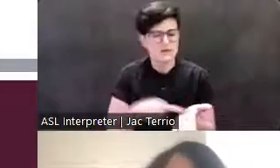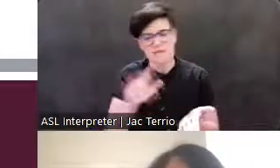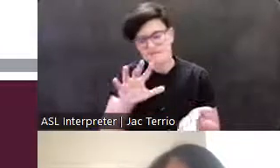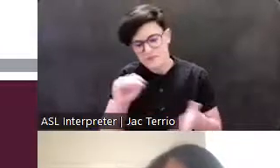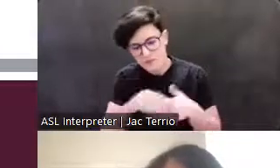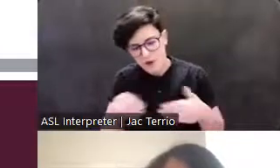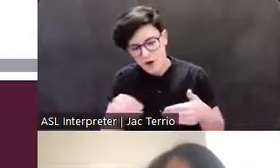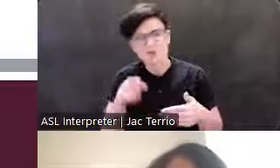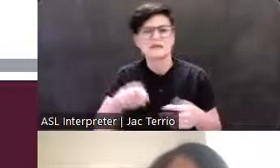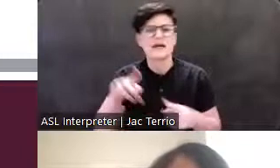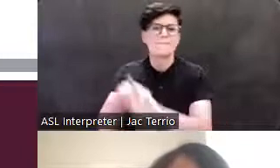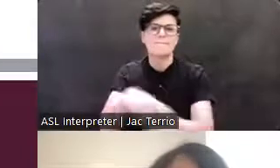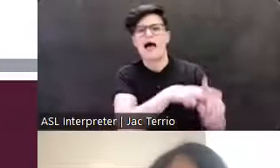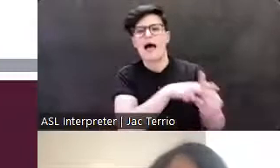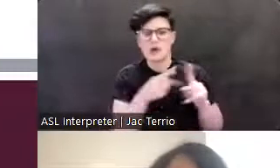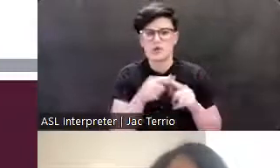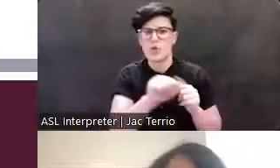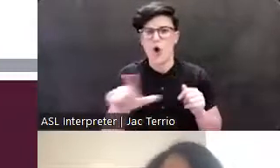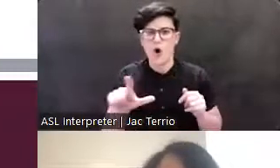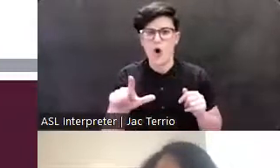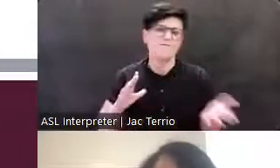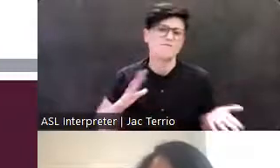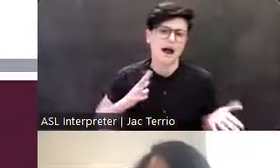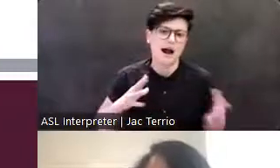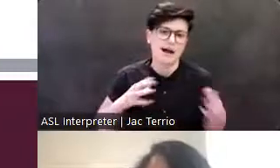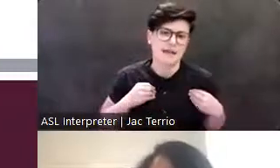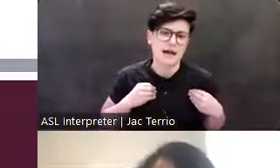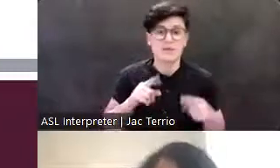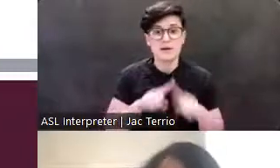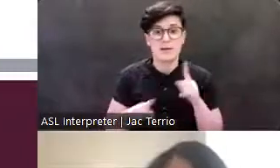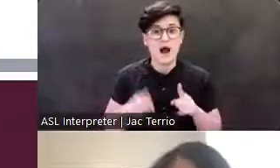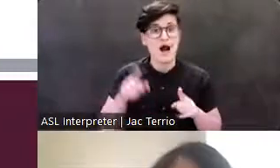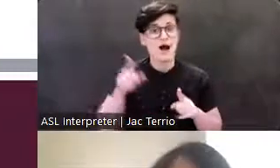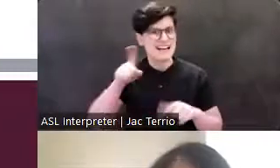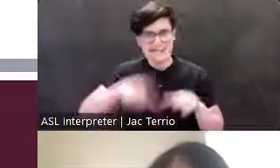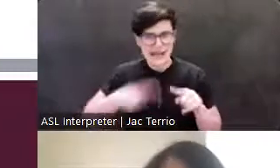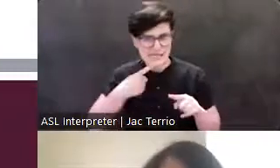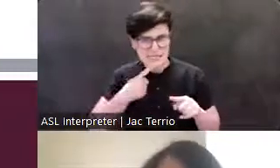But what they can do is 80 well, you won't submit the allocation through a computer like